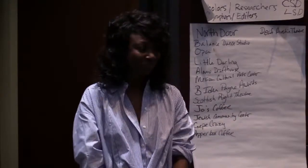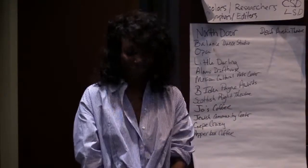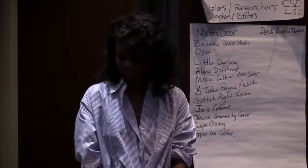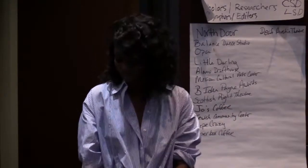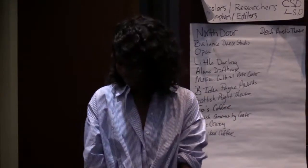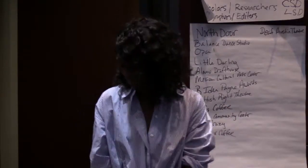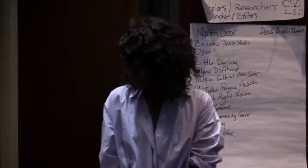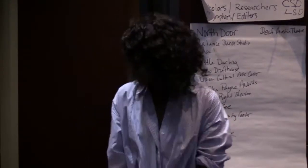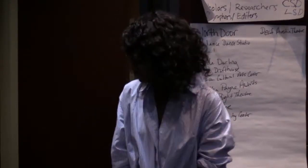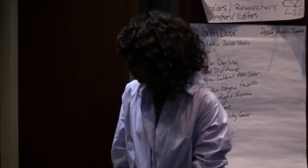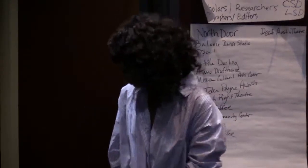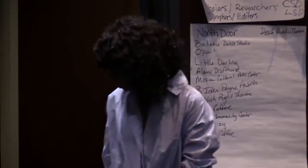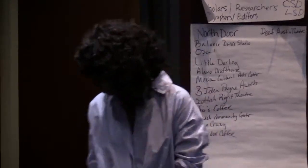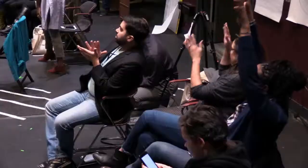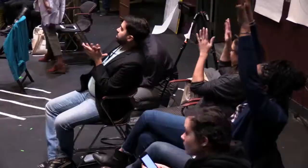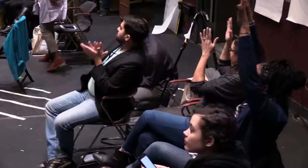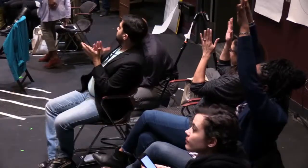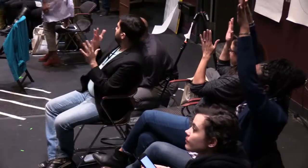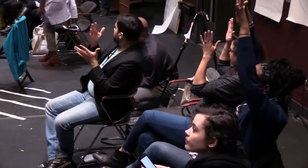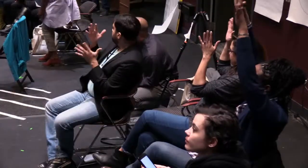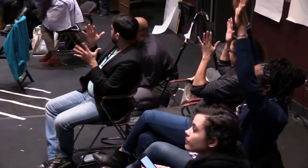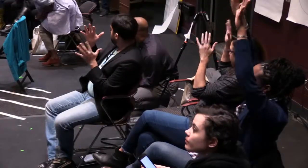and that's my commitment.